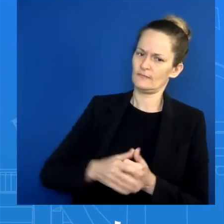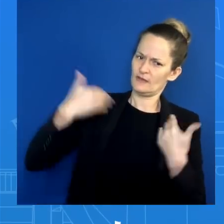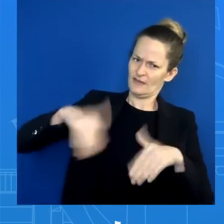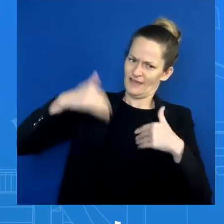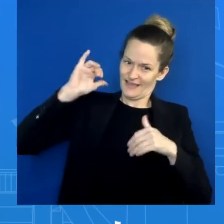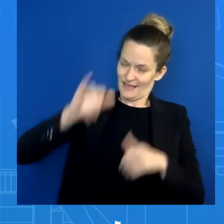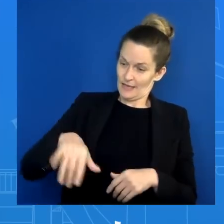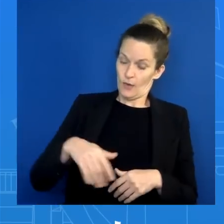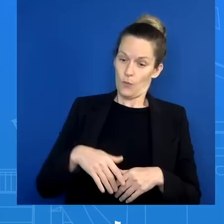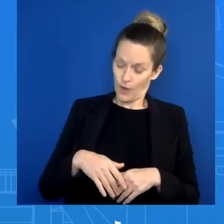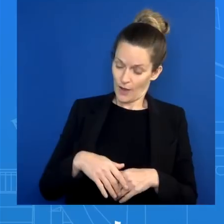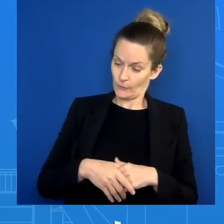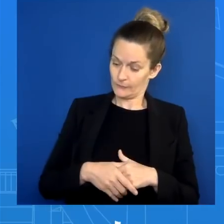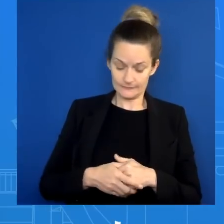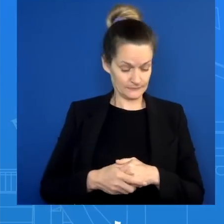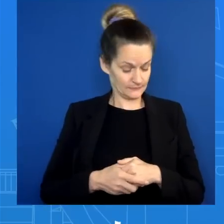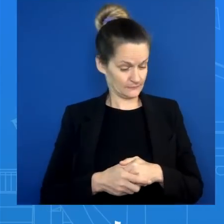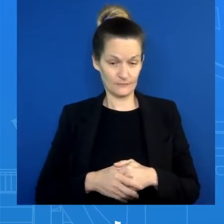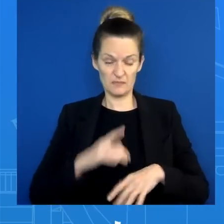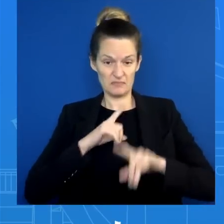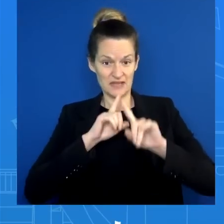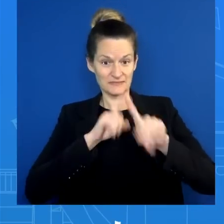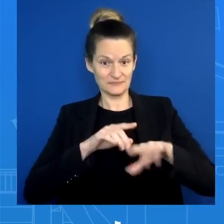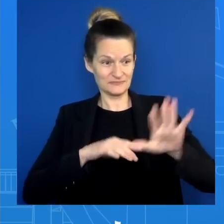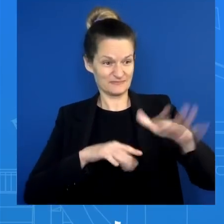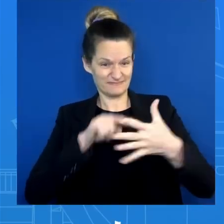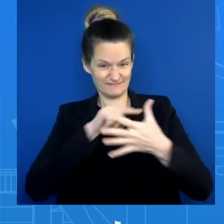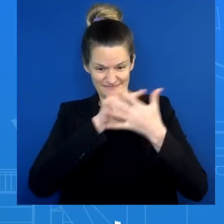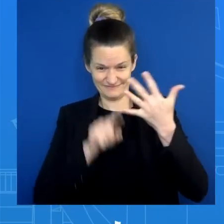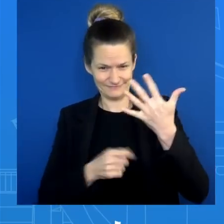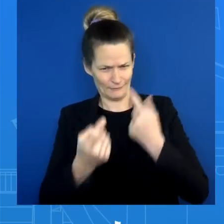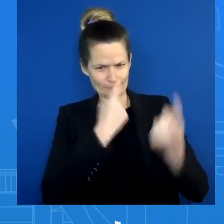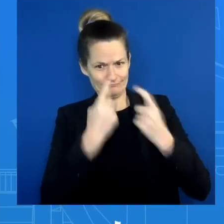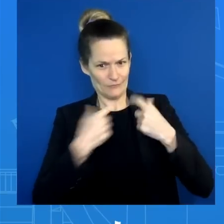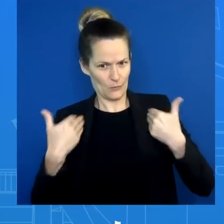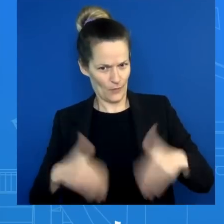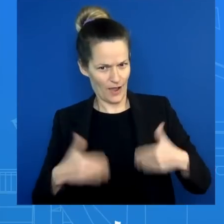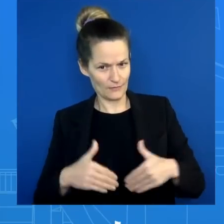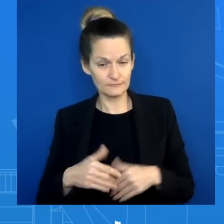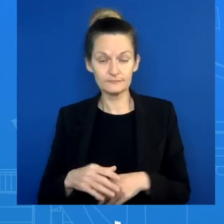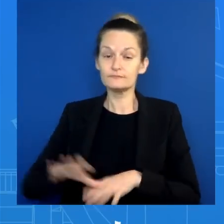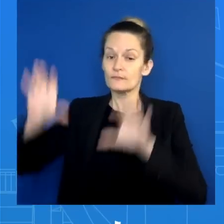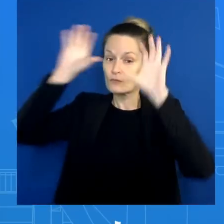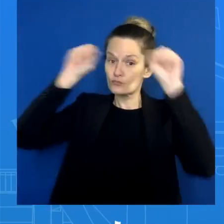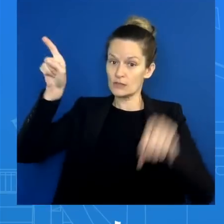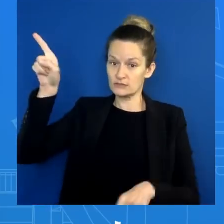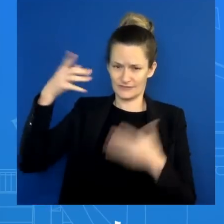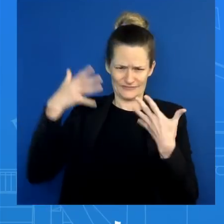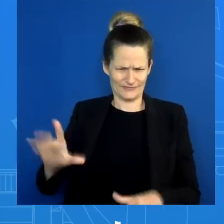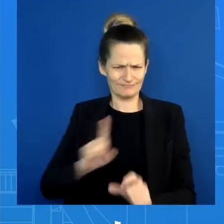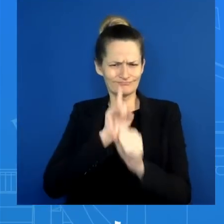And he had he had wanted to make sure that he gives that a little bit of breathing room to Americans